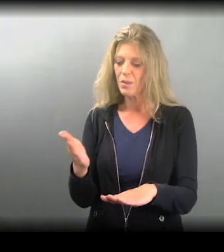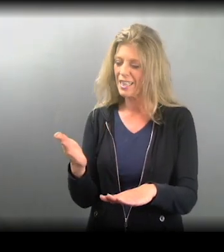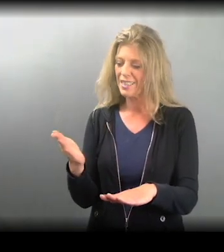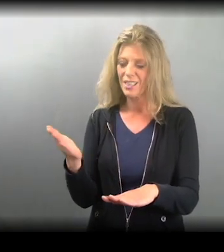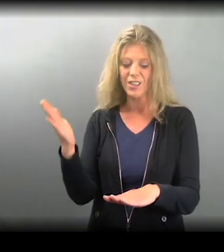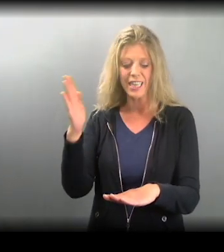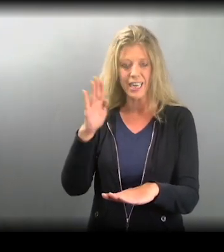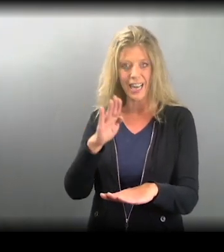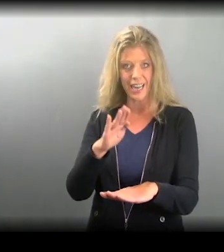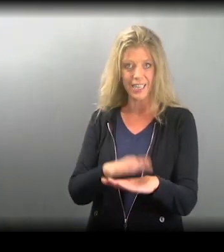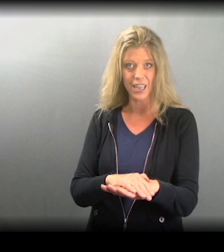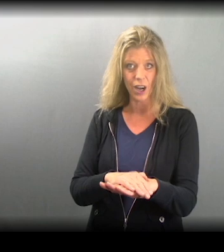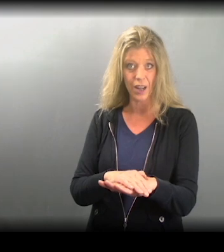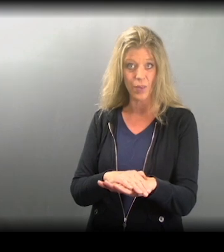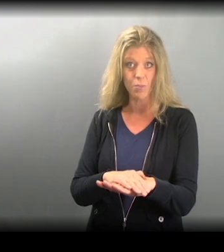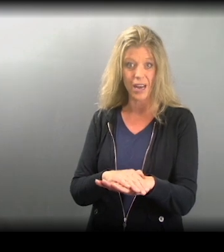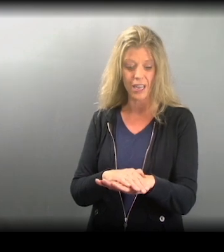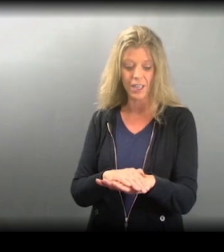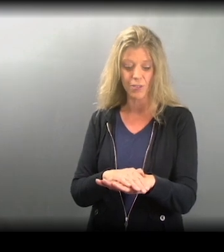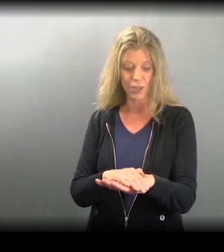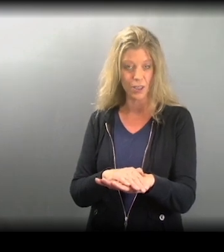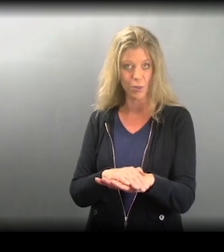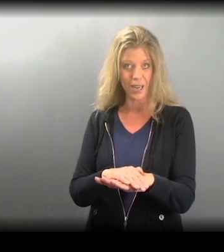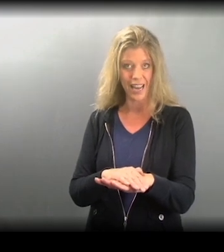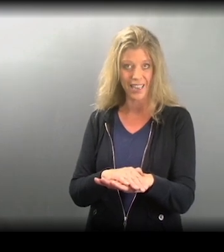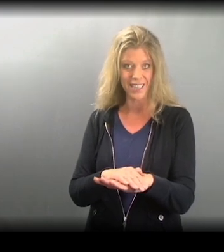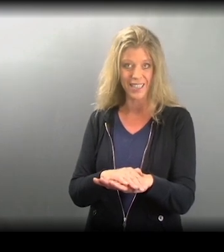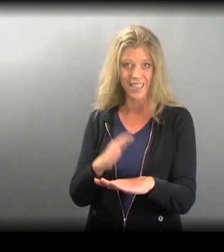Place your lead hand "on" the back of your support hand.